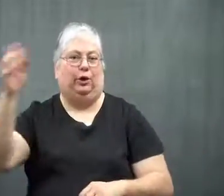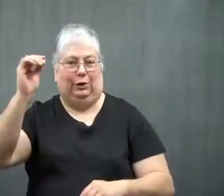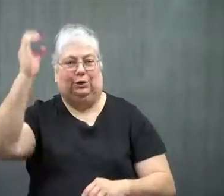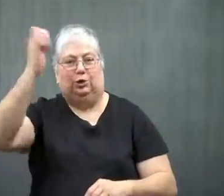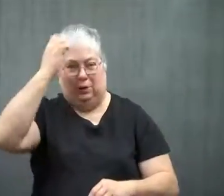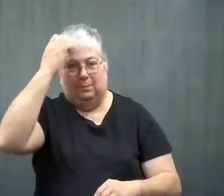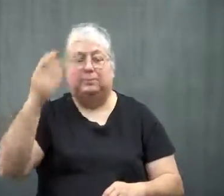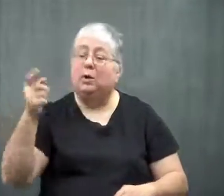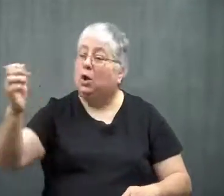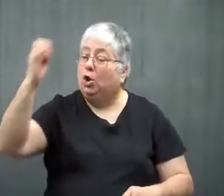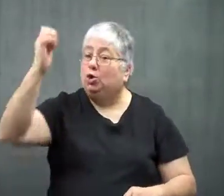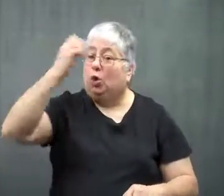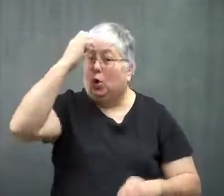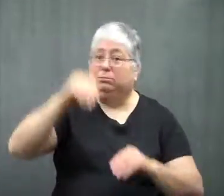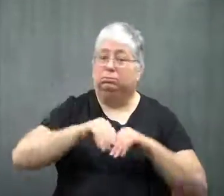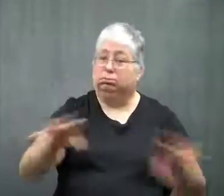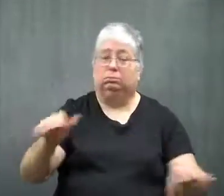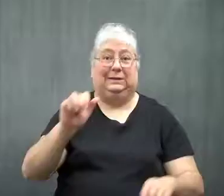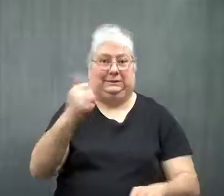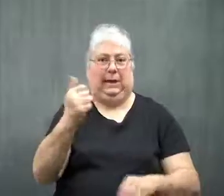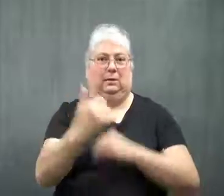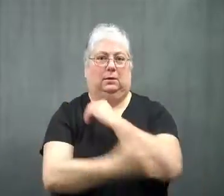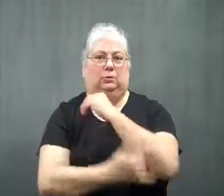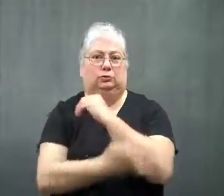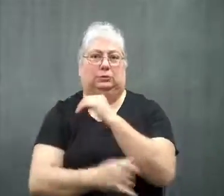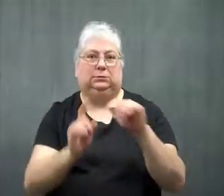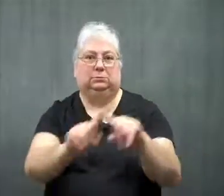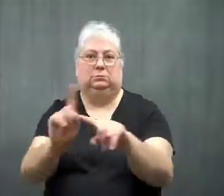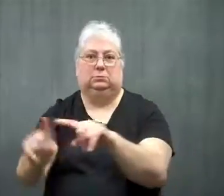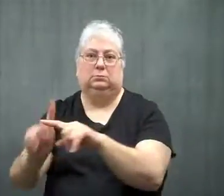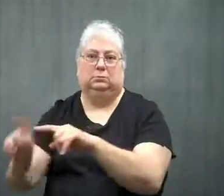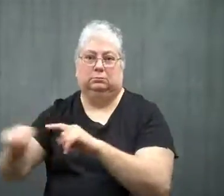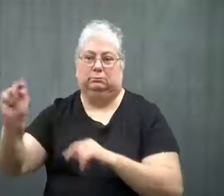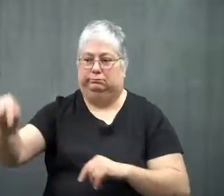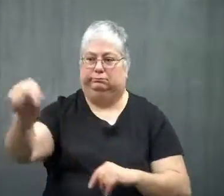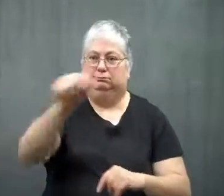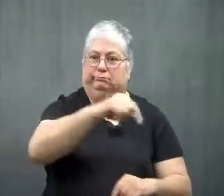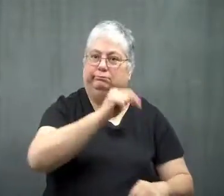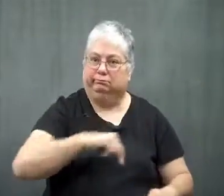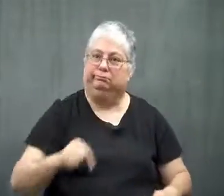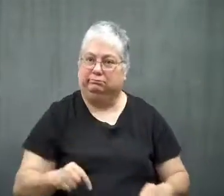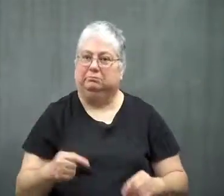The outbreak has spread to 10 countries in Europe.